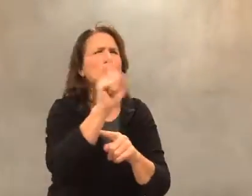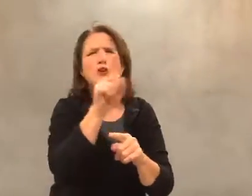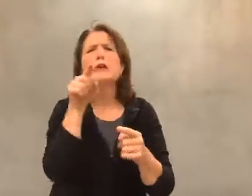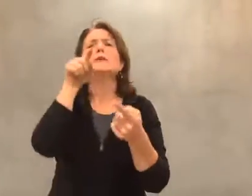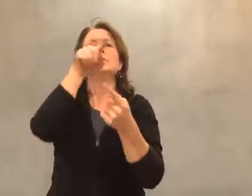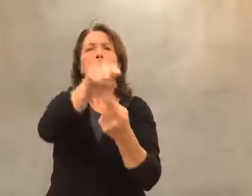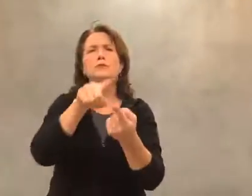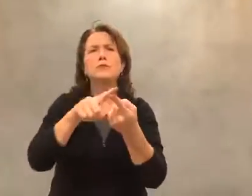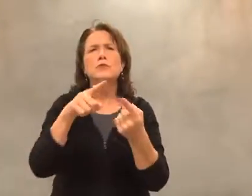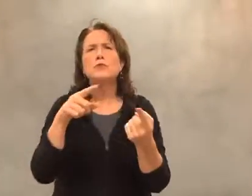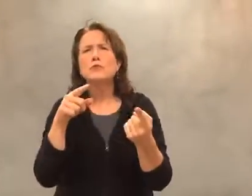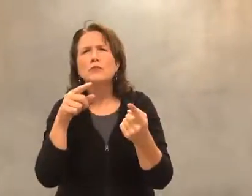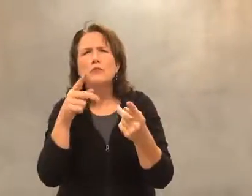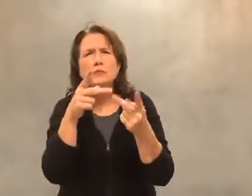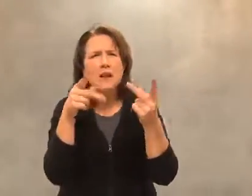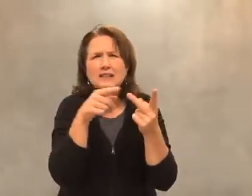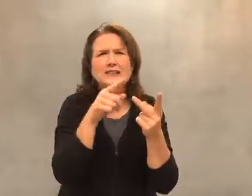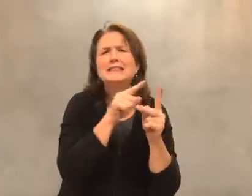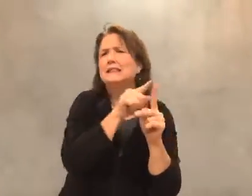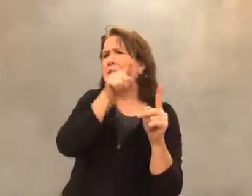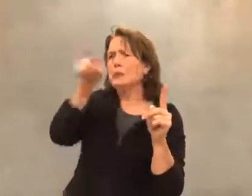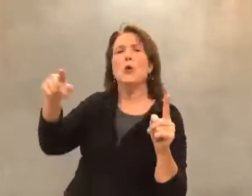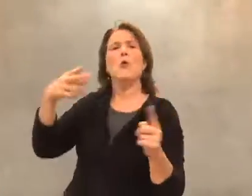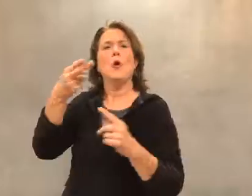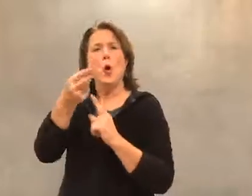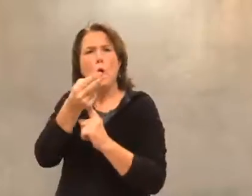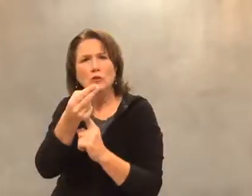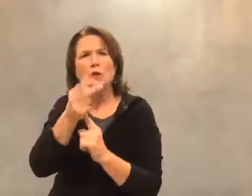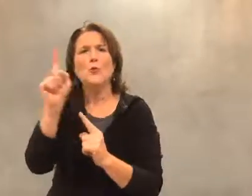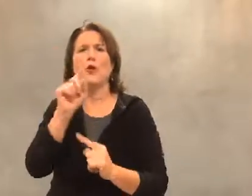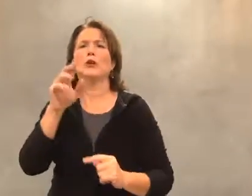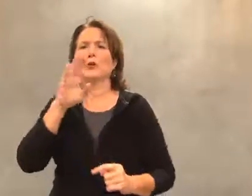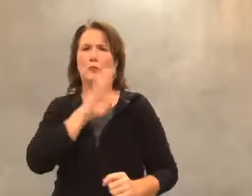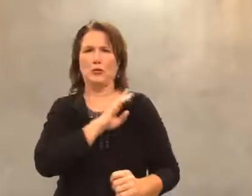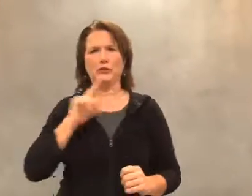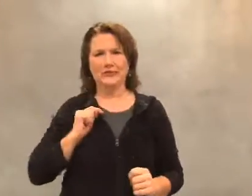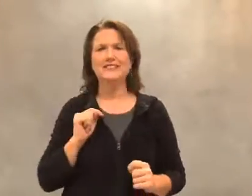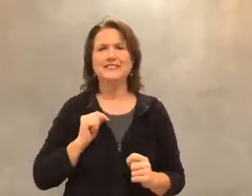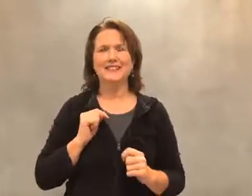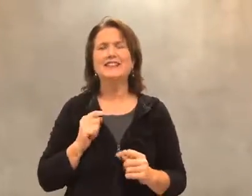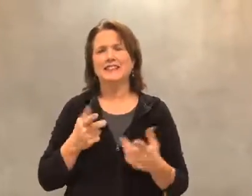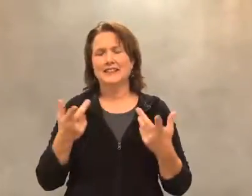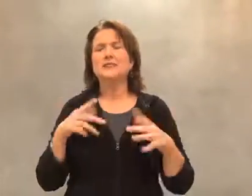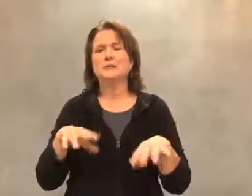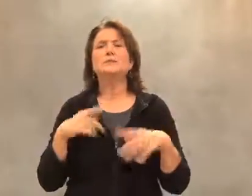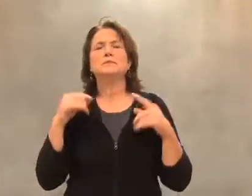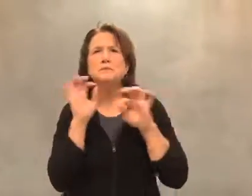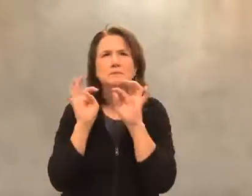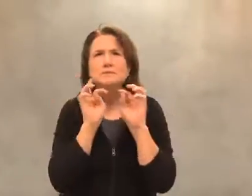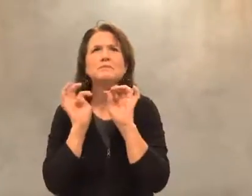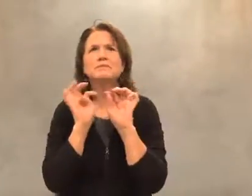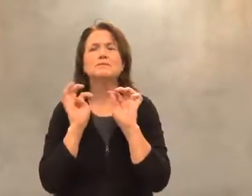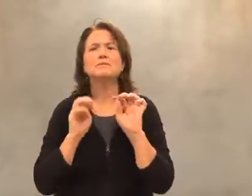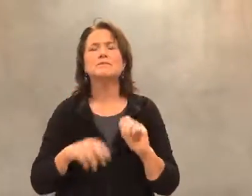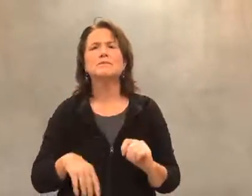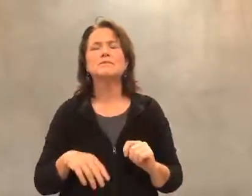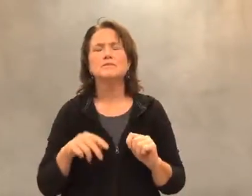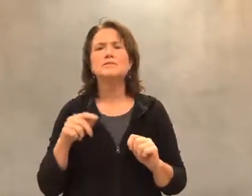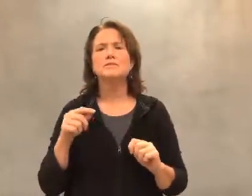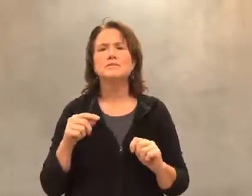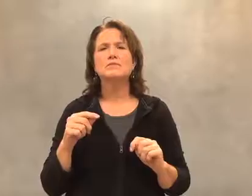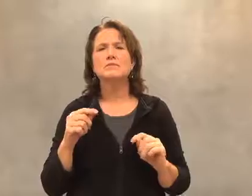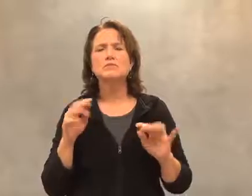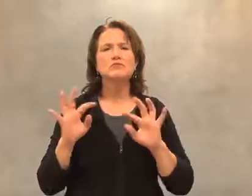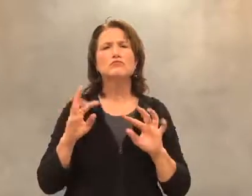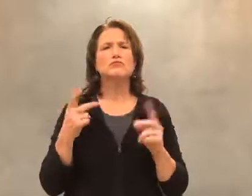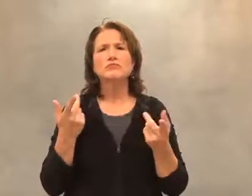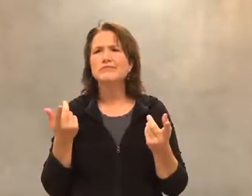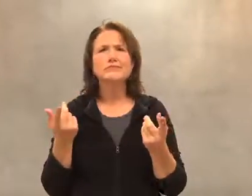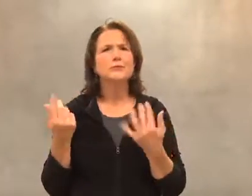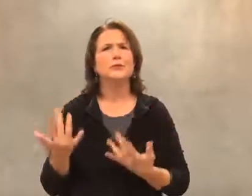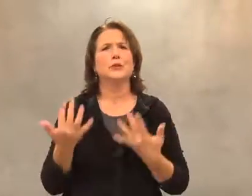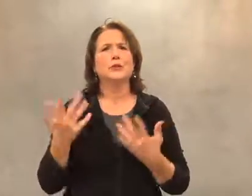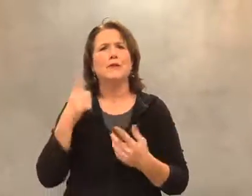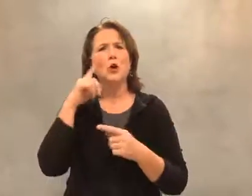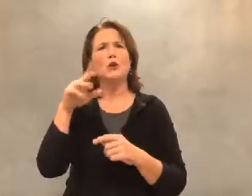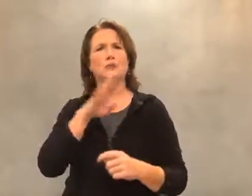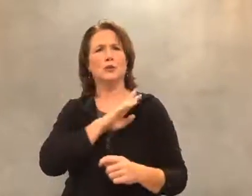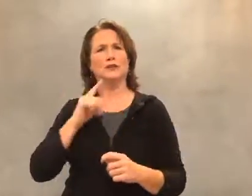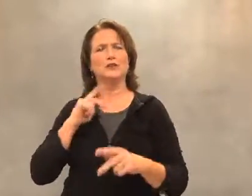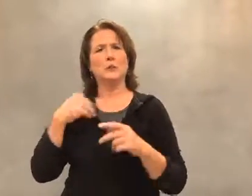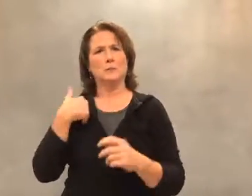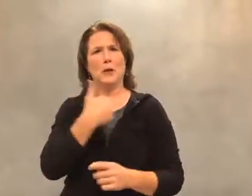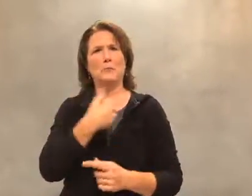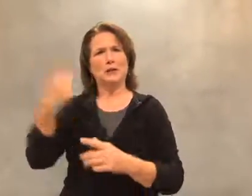We went to one place, then found the hotel where they were at.